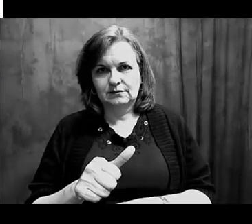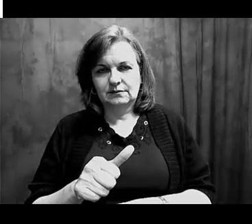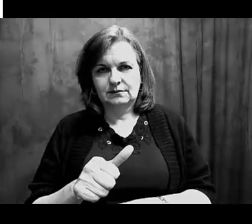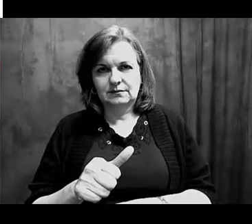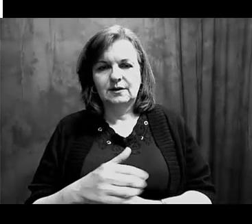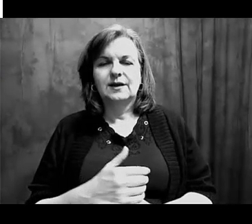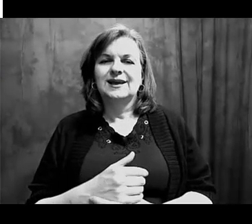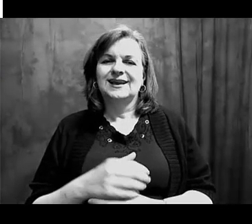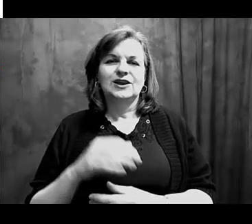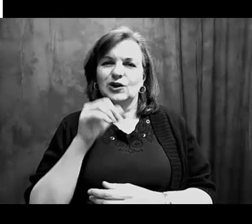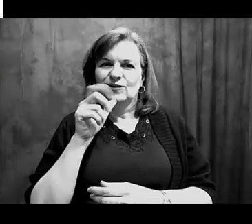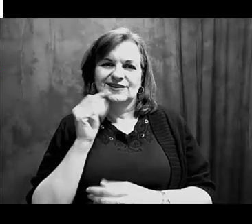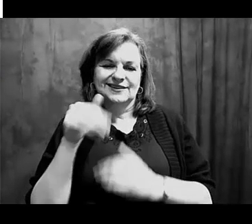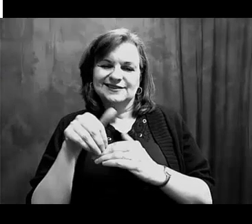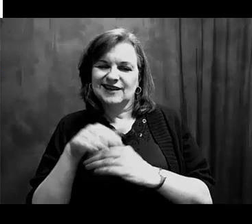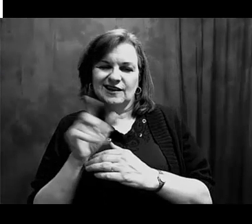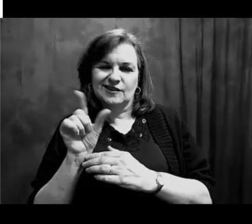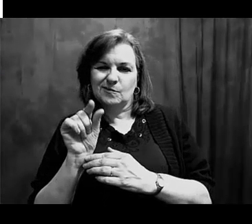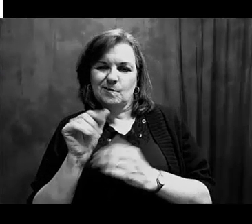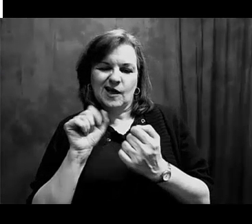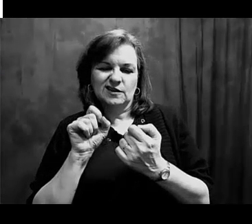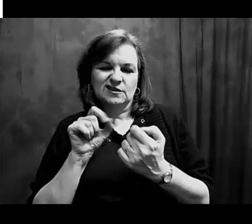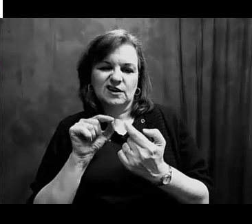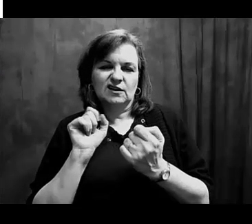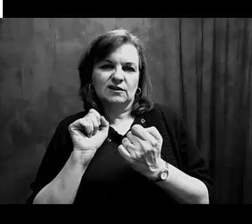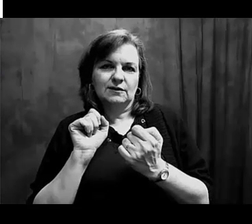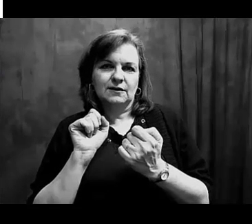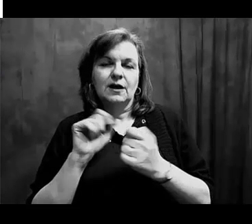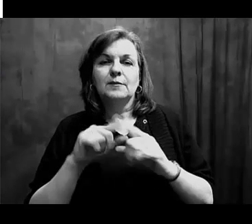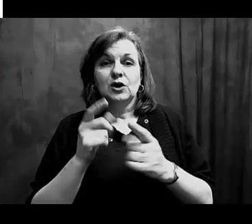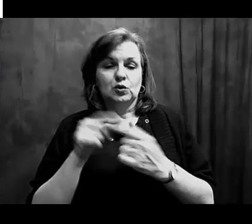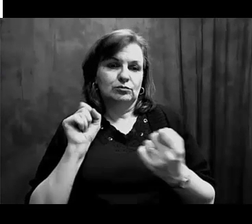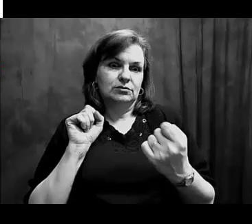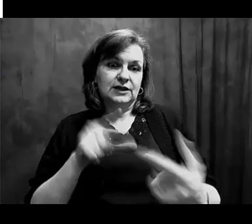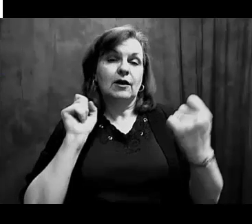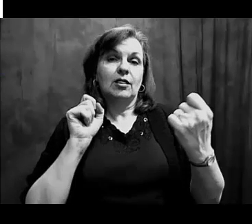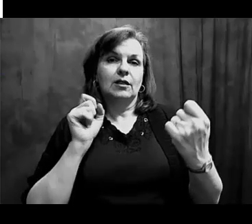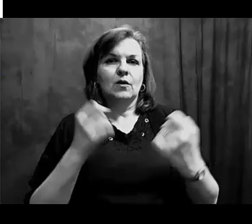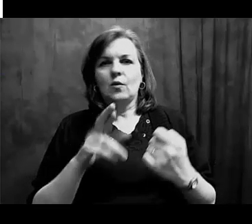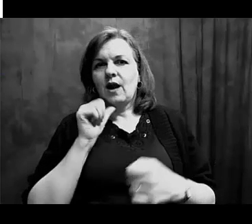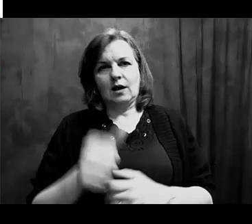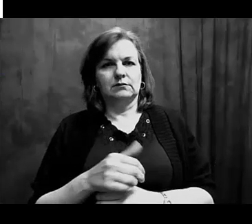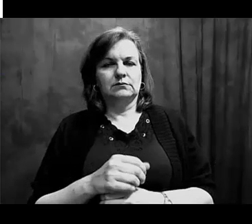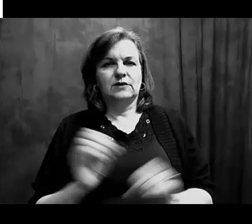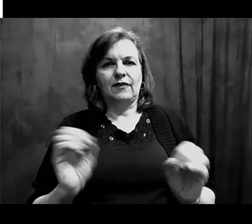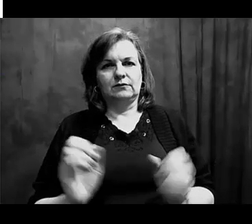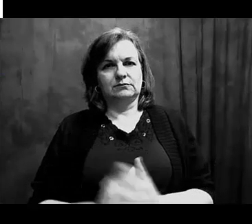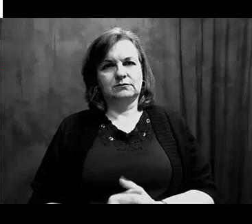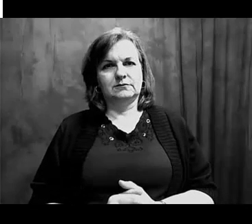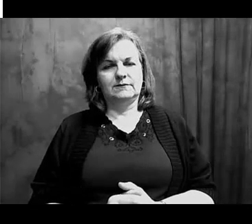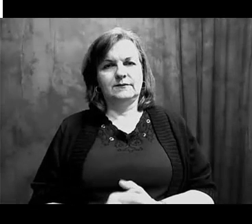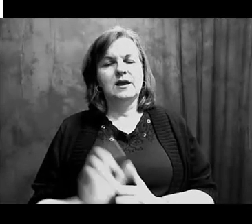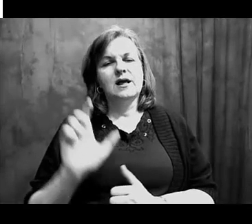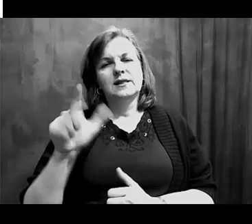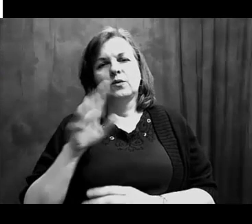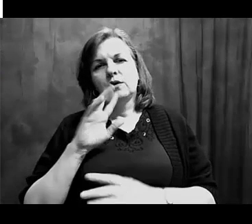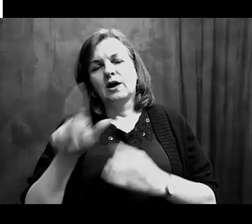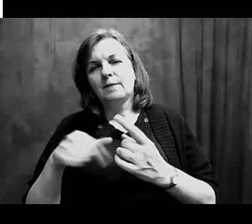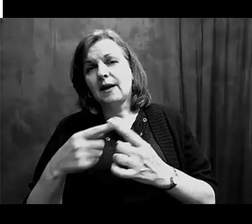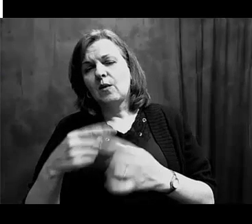this is not a little bit of a signal -- you either get a signal you don't! we'll look of later at what it means when something hurts